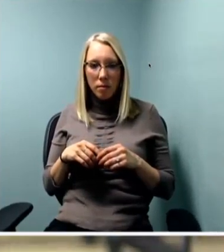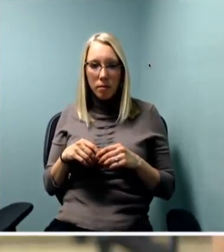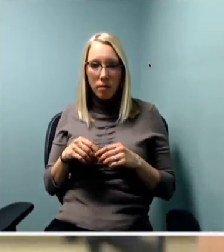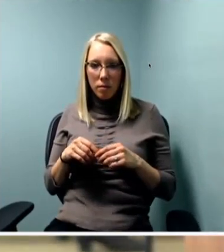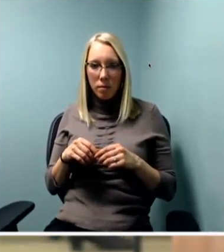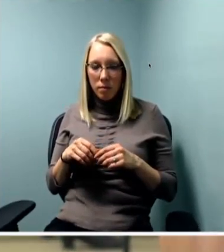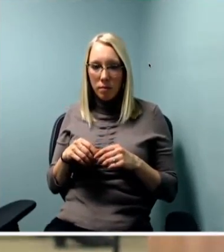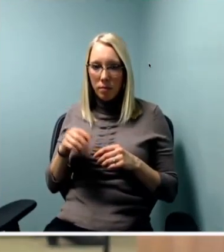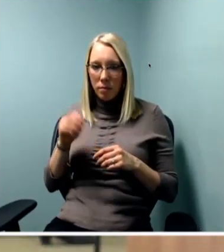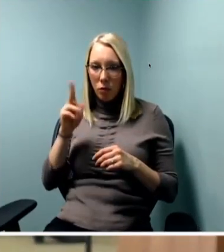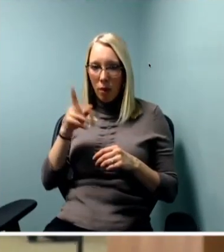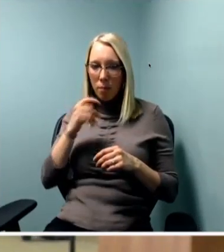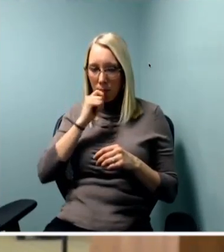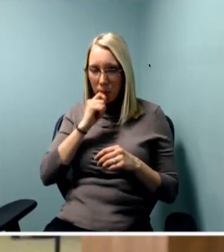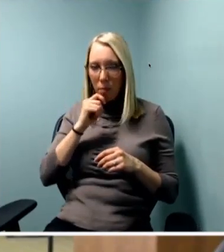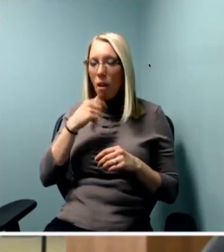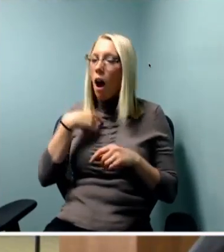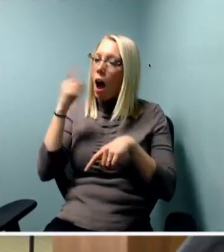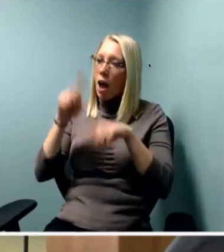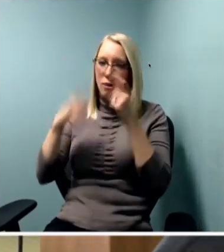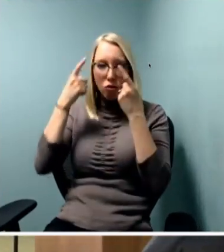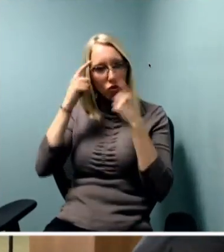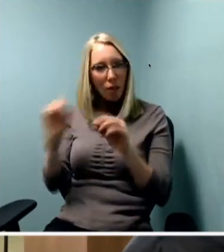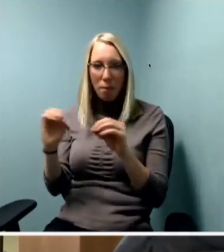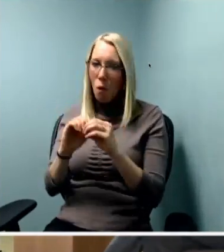I could not agree more with everything you've just said.